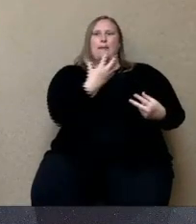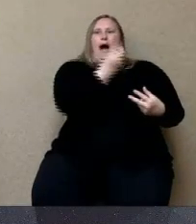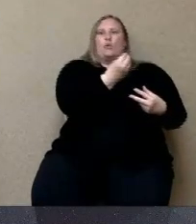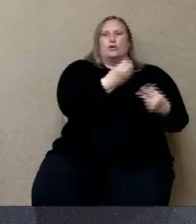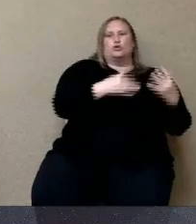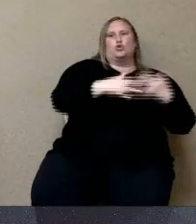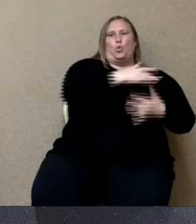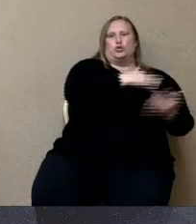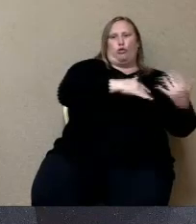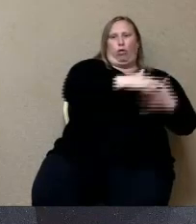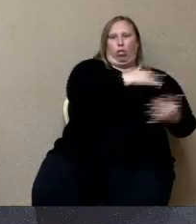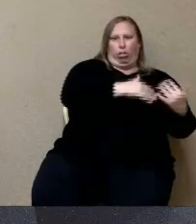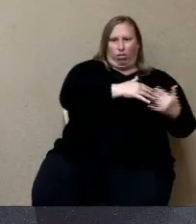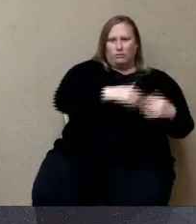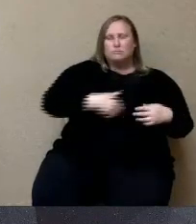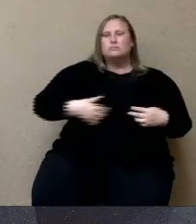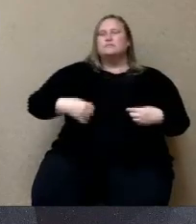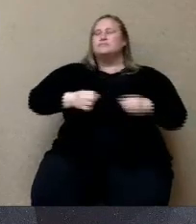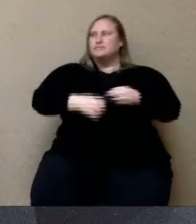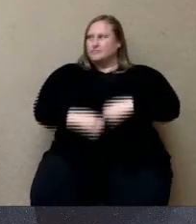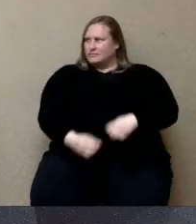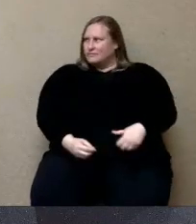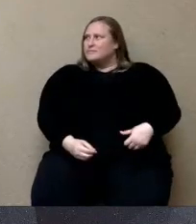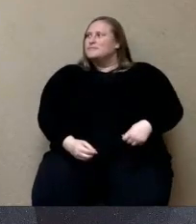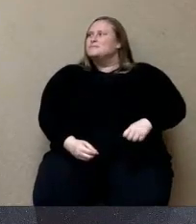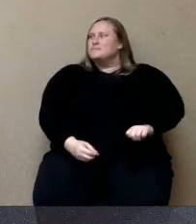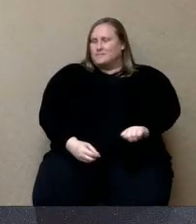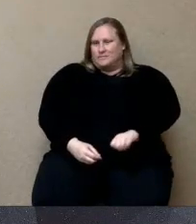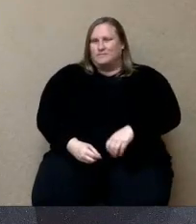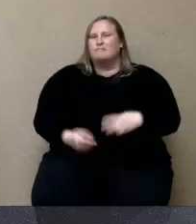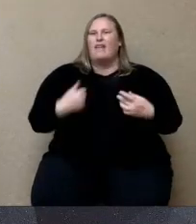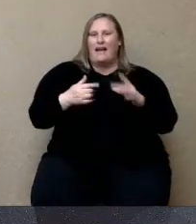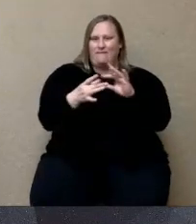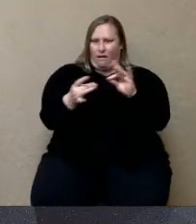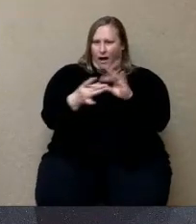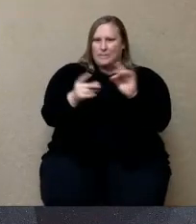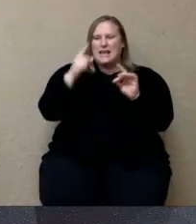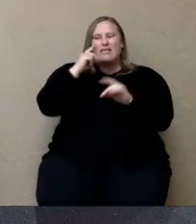I have a couple comments about both of those things and then I would imagine Mike probably has great comments about his